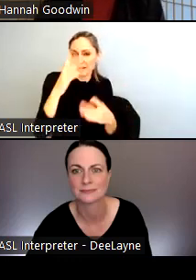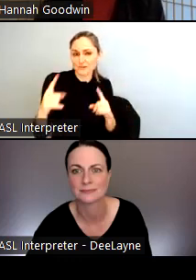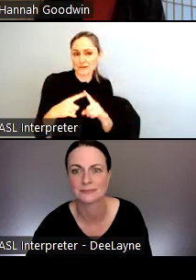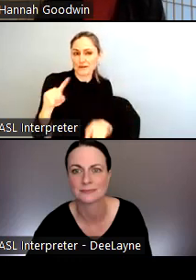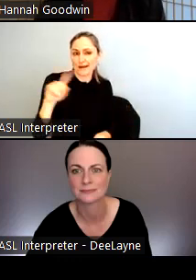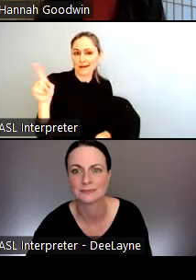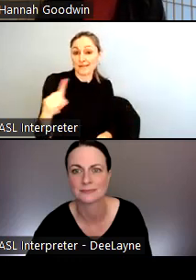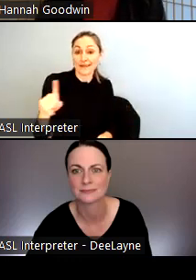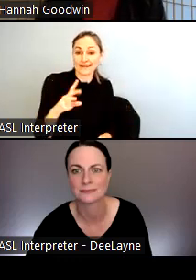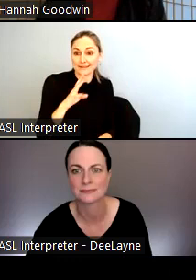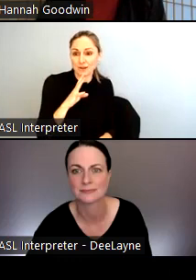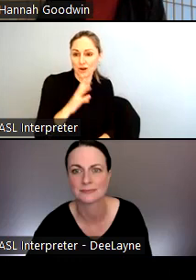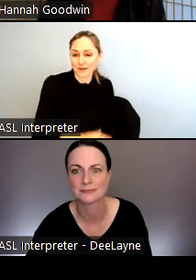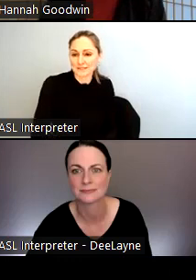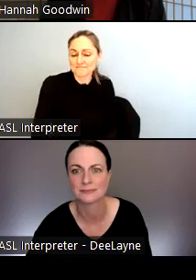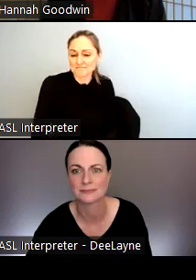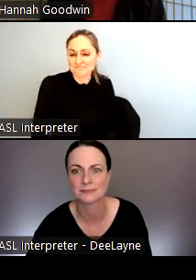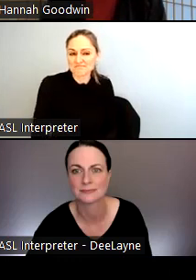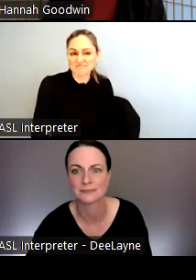So I think we can just go on.